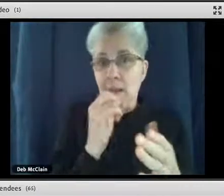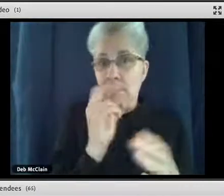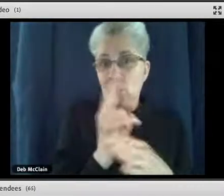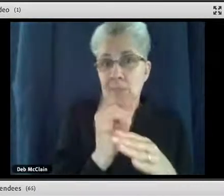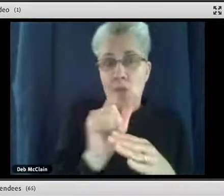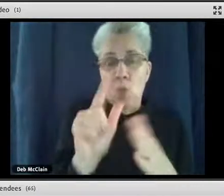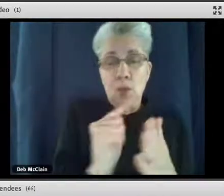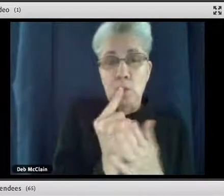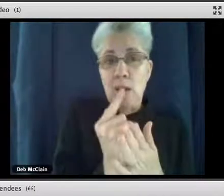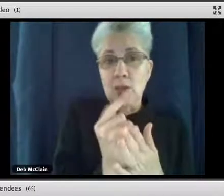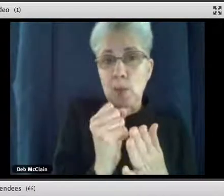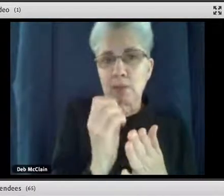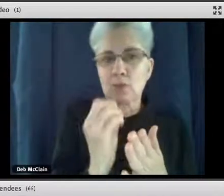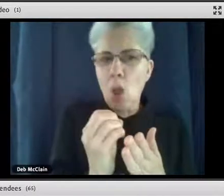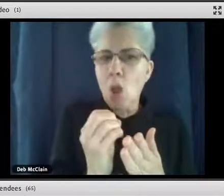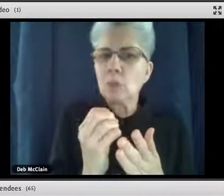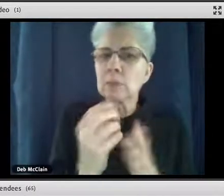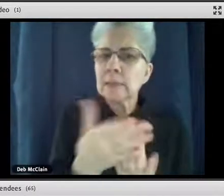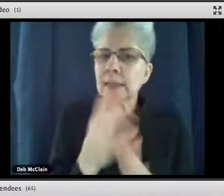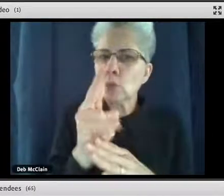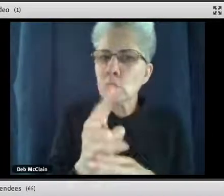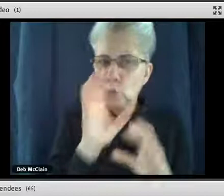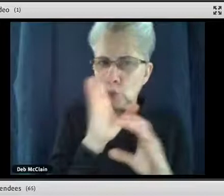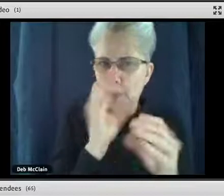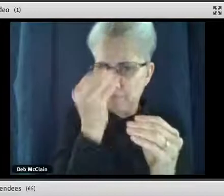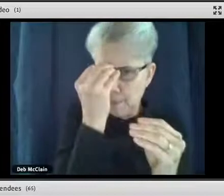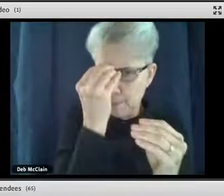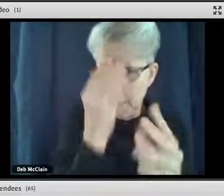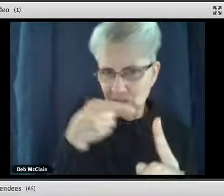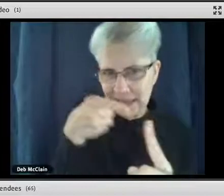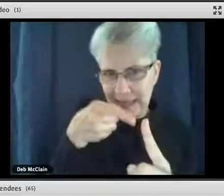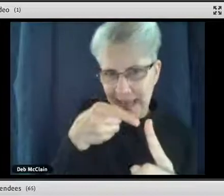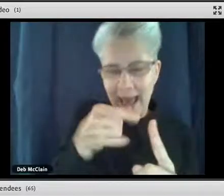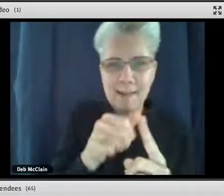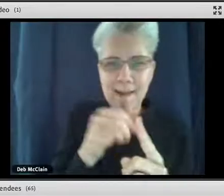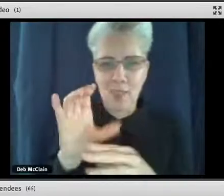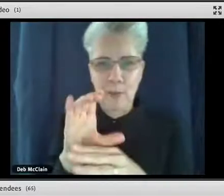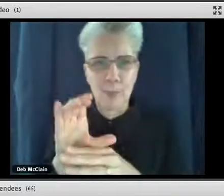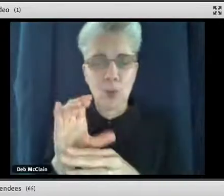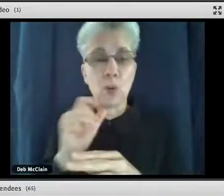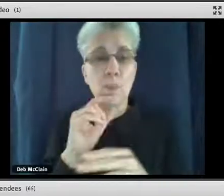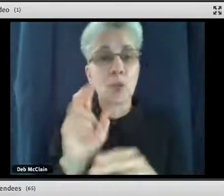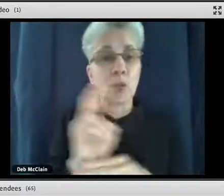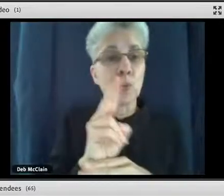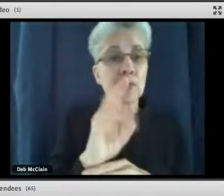when they graduate. So I use... But for those who are using OCLC,